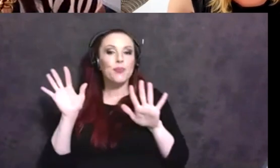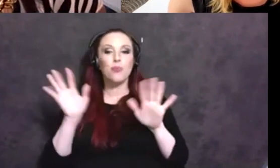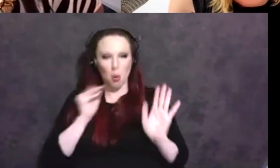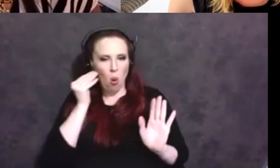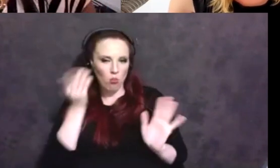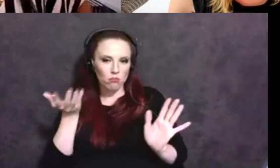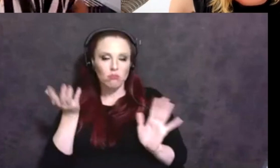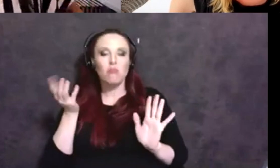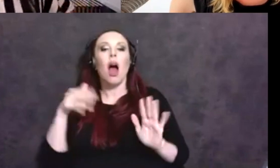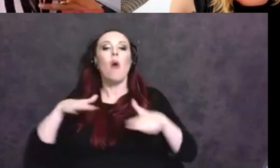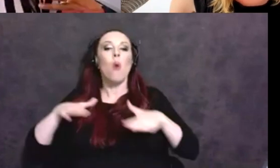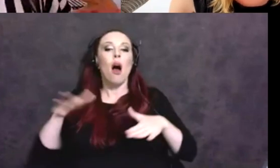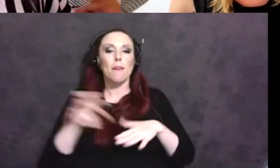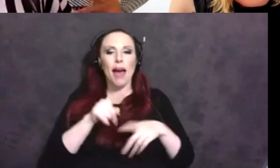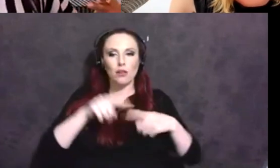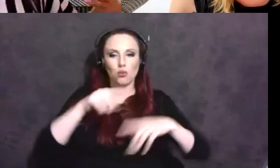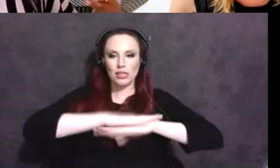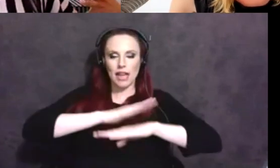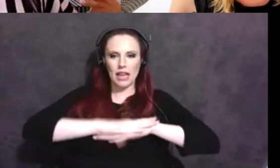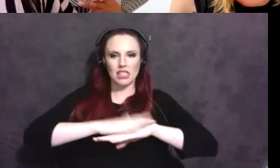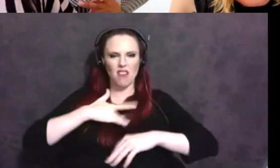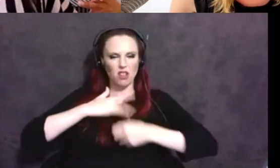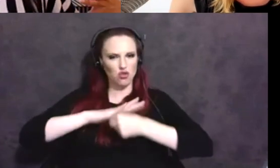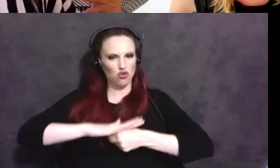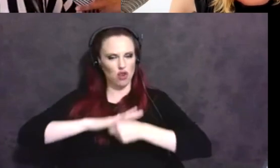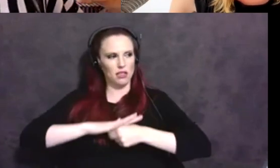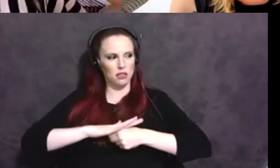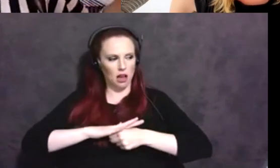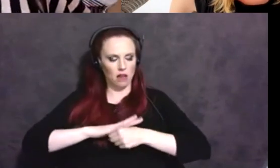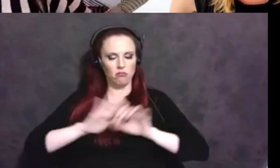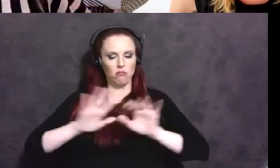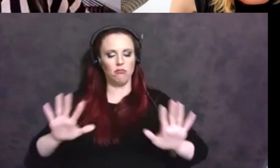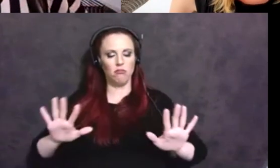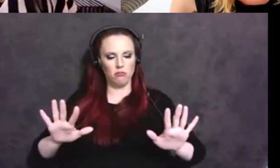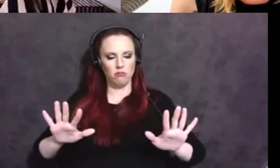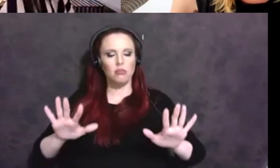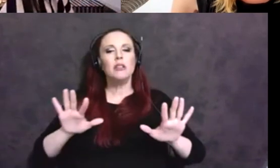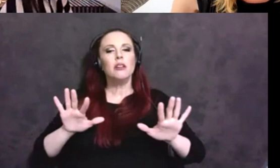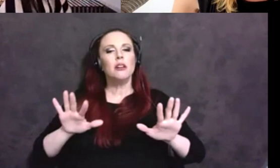have a regular phone call. I took a break. Got water, went to the lady's room in my home,